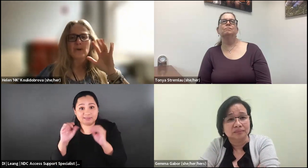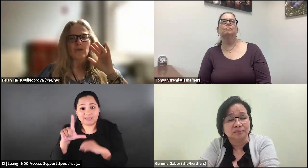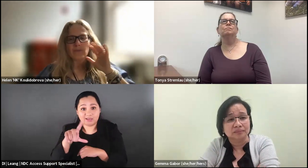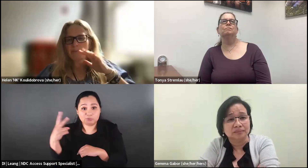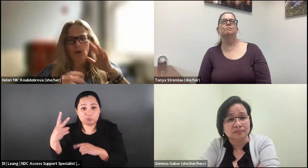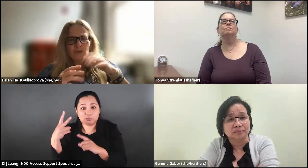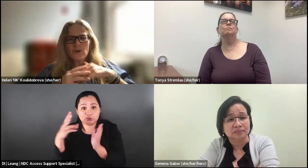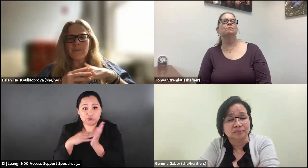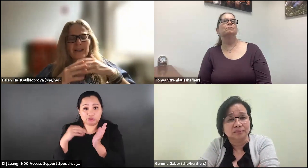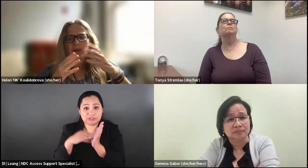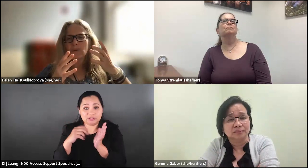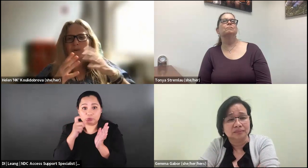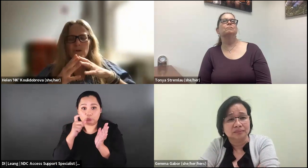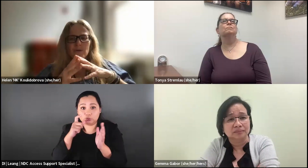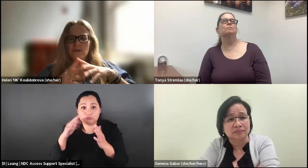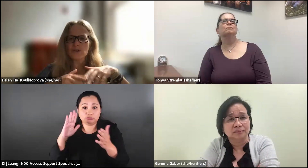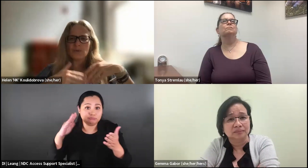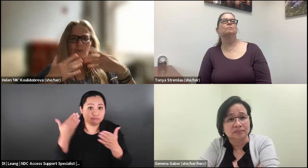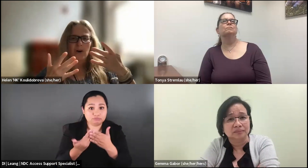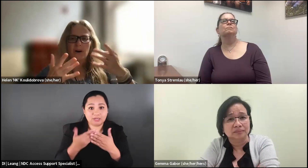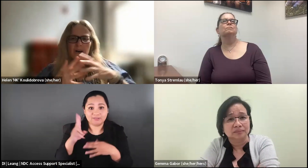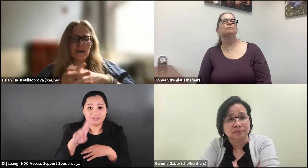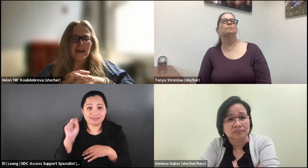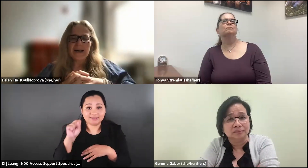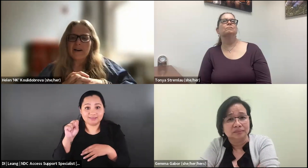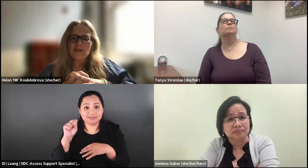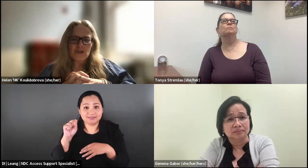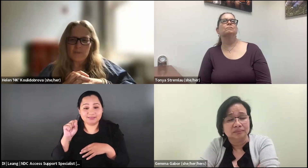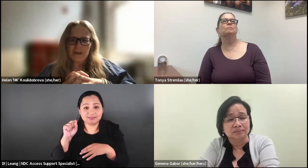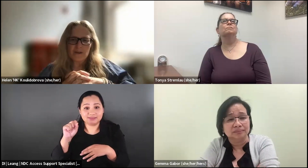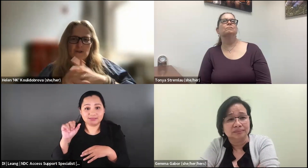but also, bilingual learners who are heritage speakers